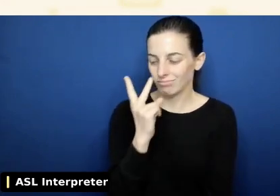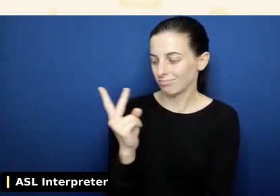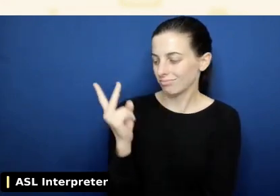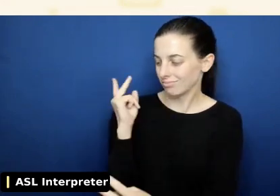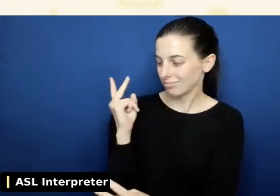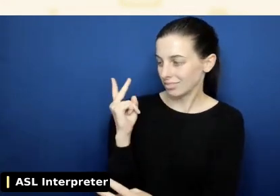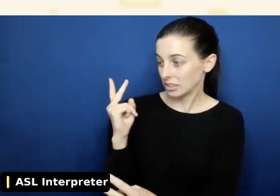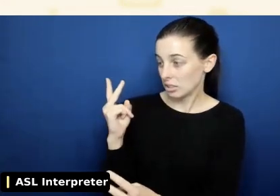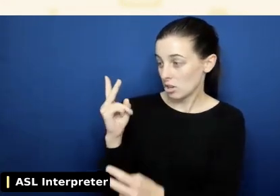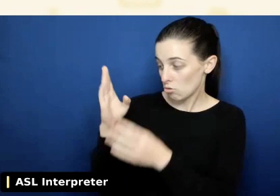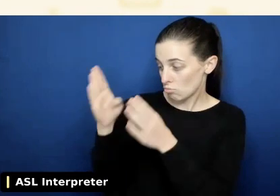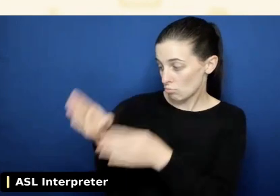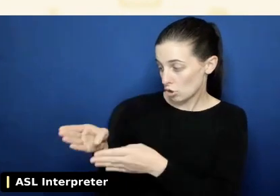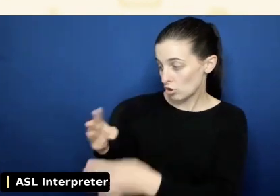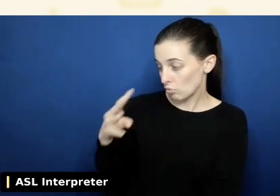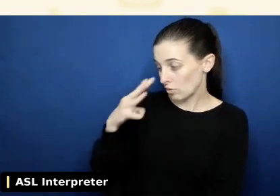that there is assistive gear.